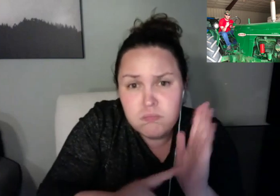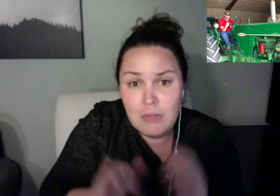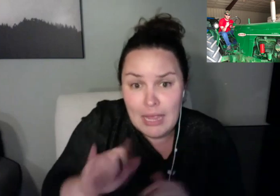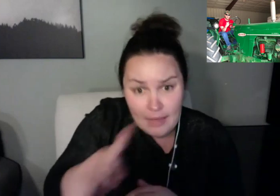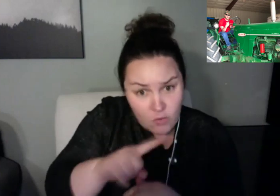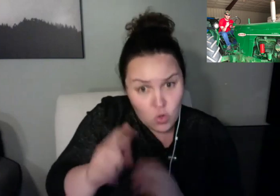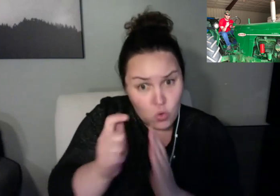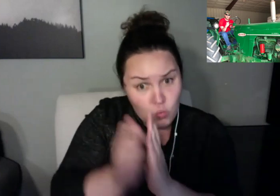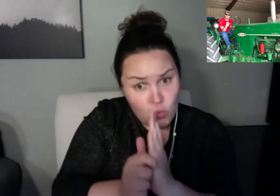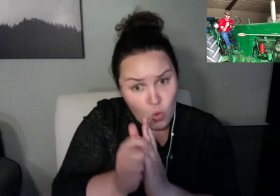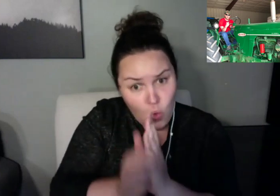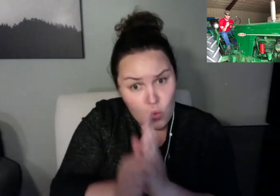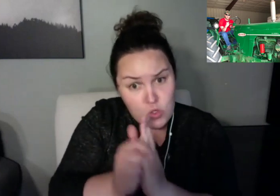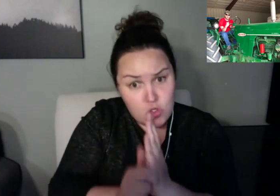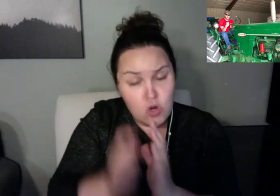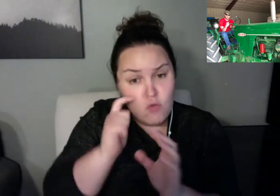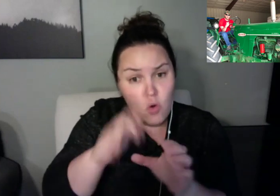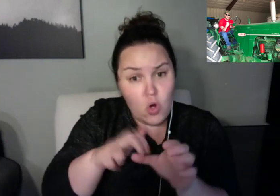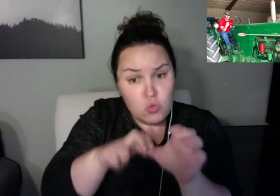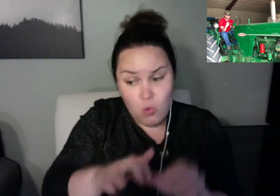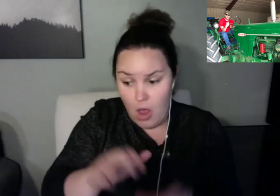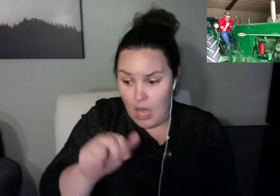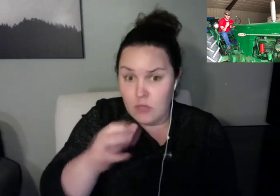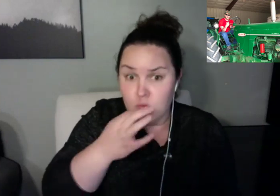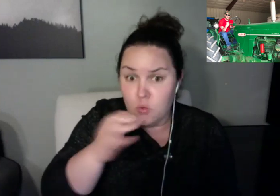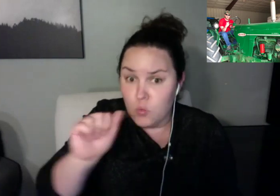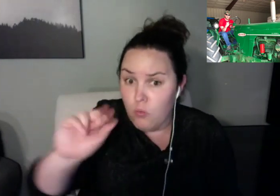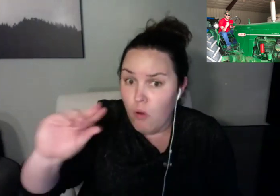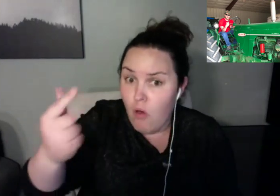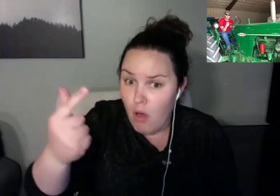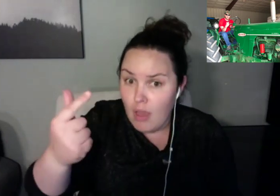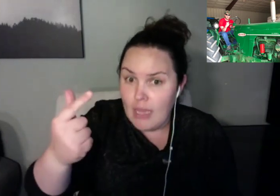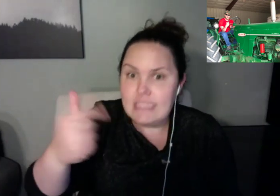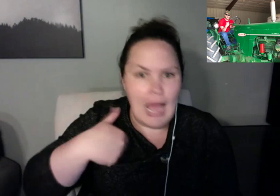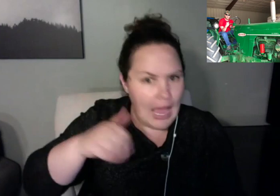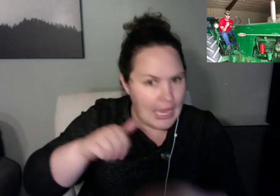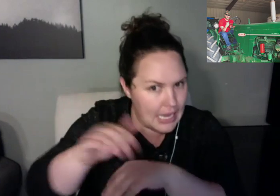for the ride, let me know. I'll send you one electronically.